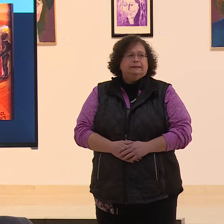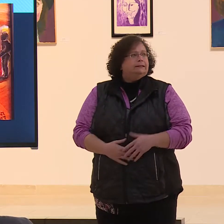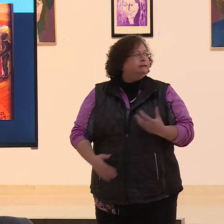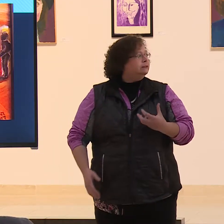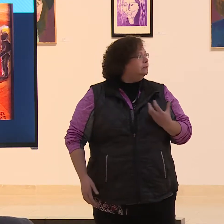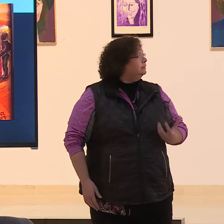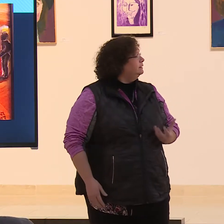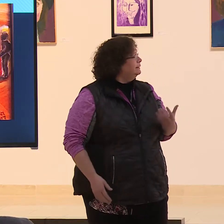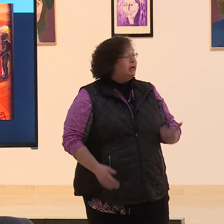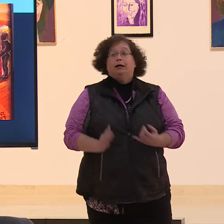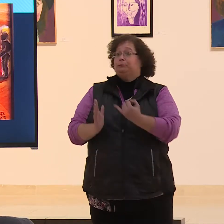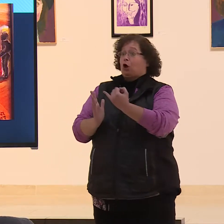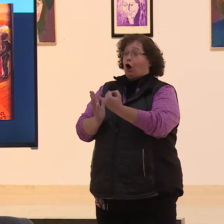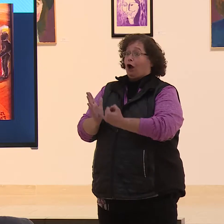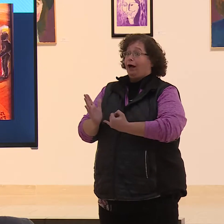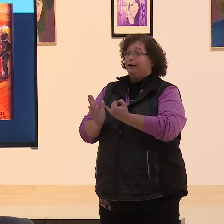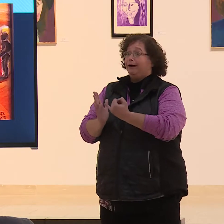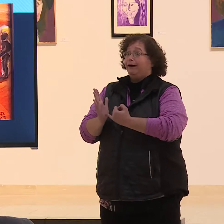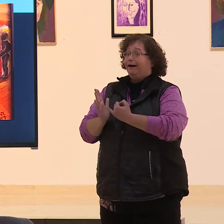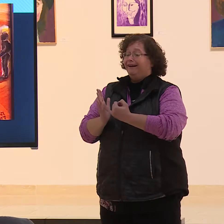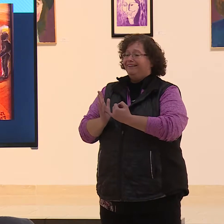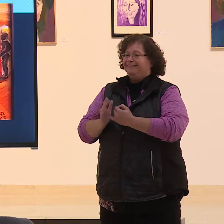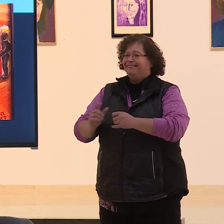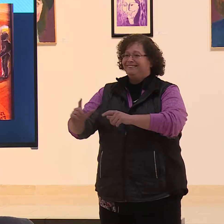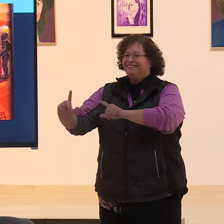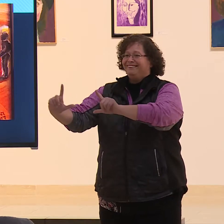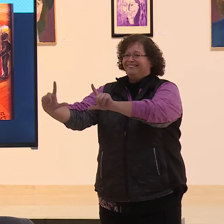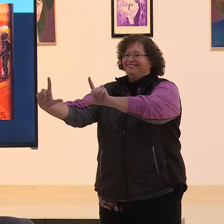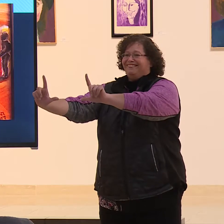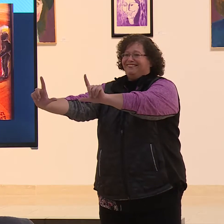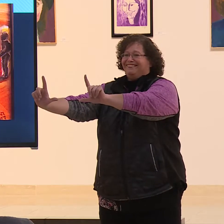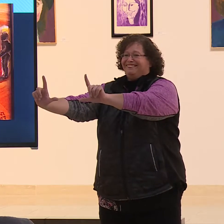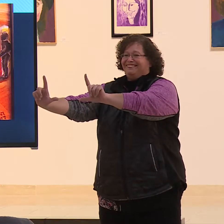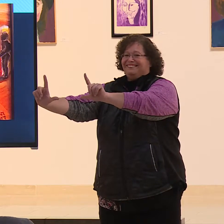and I remained professional, even in my personal life.